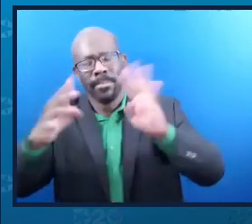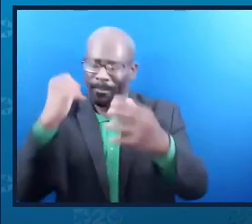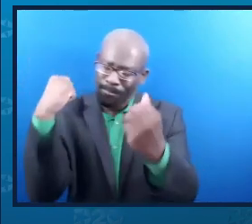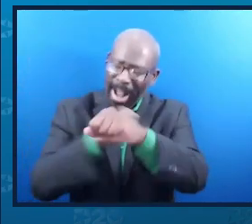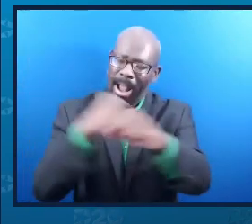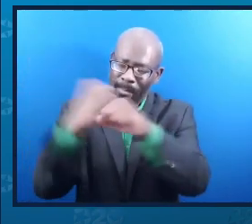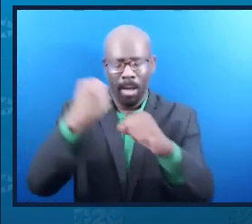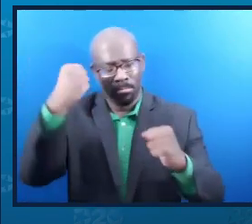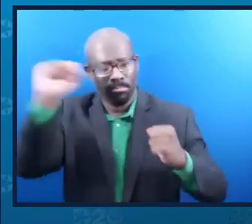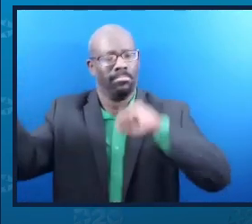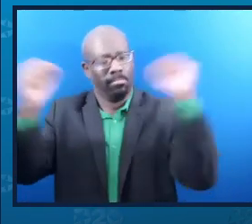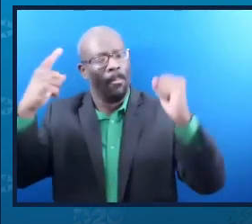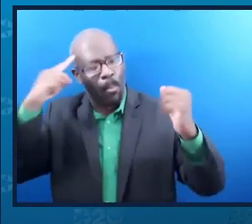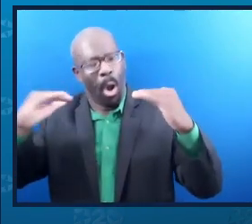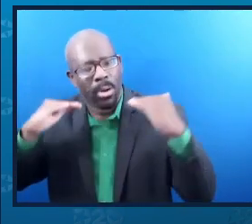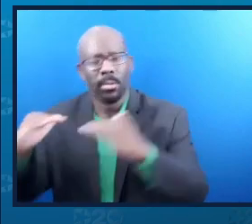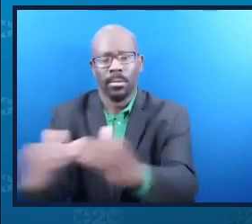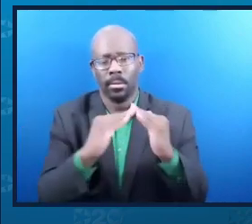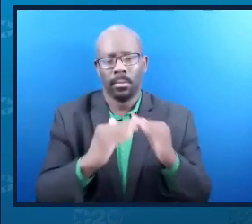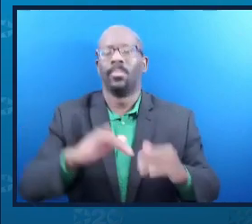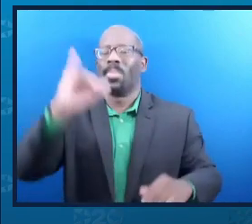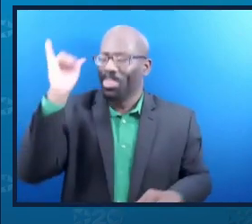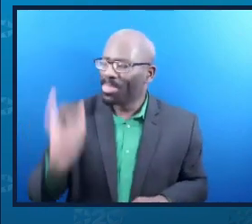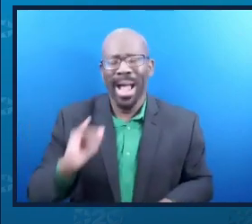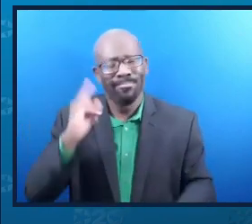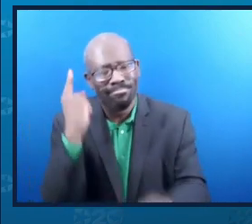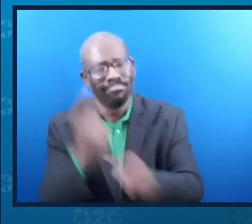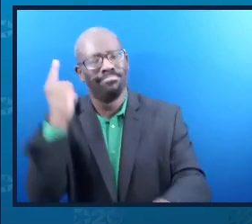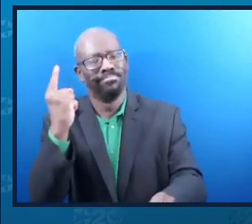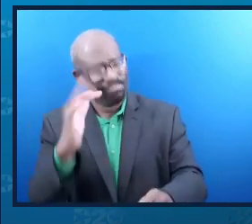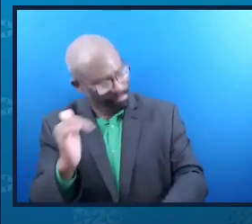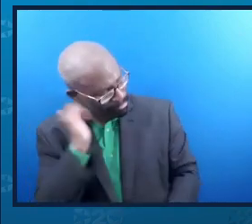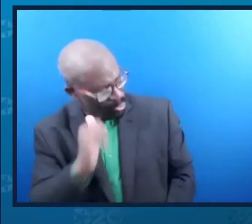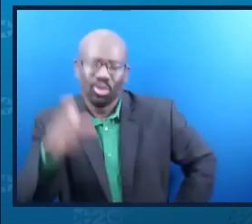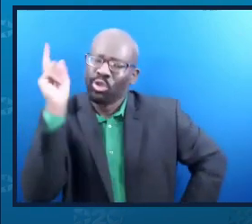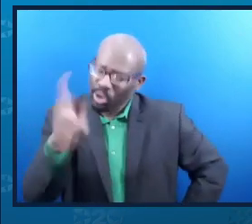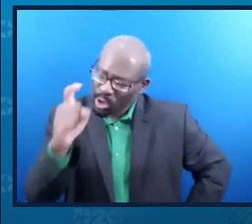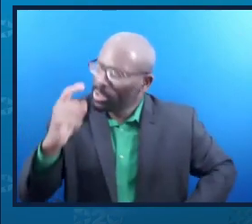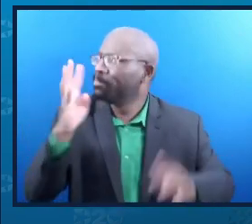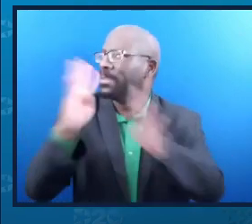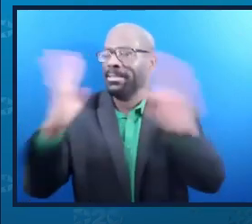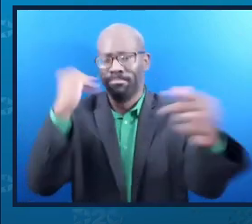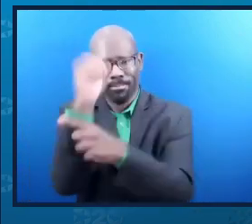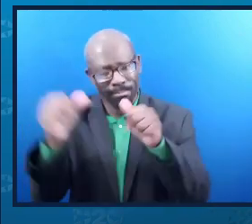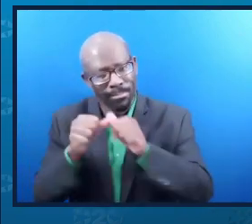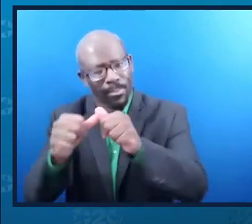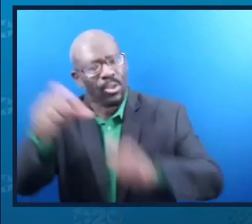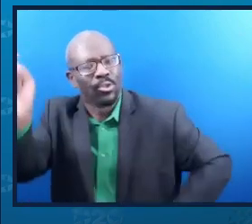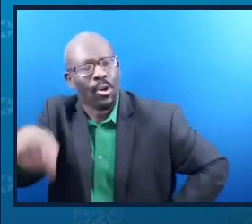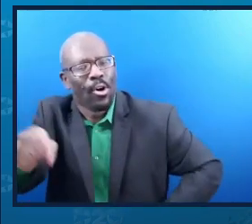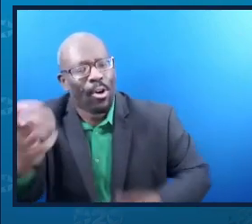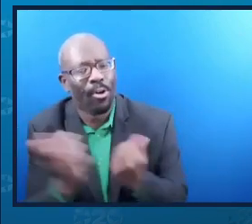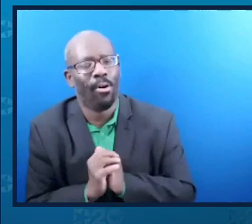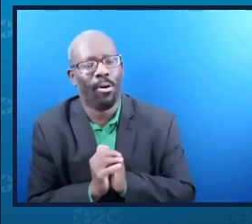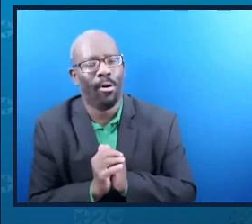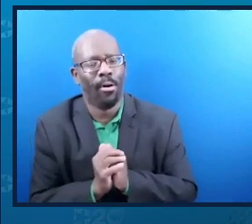A CONVICTION.